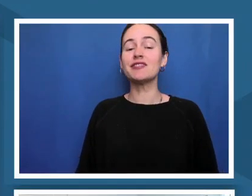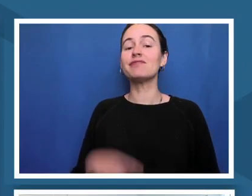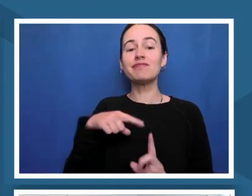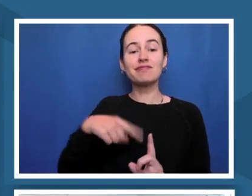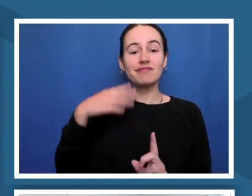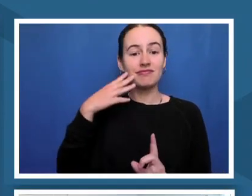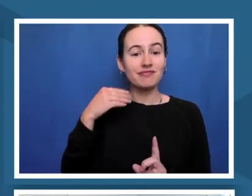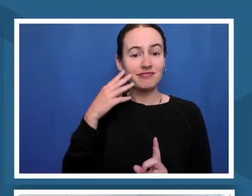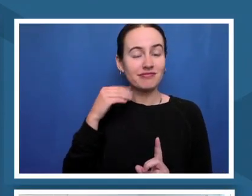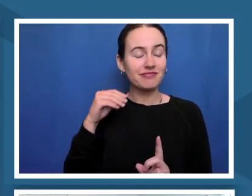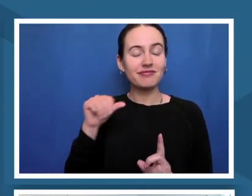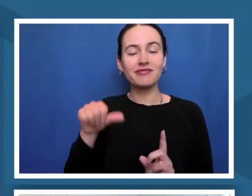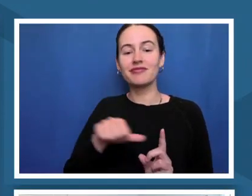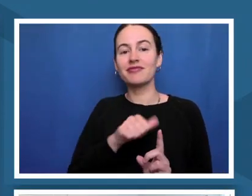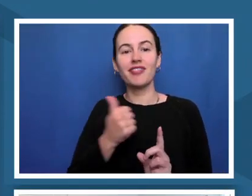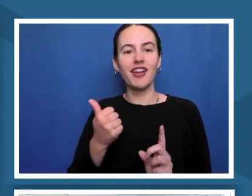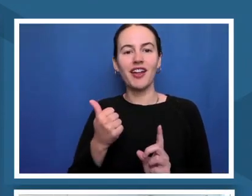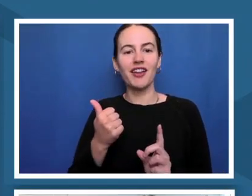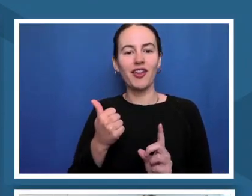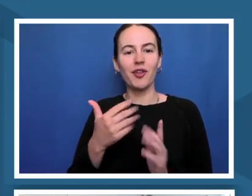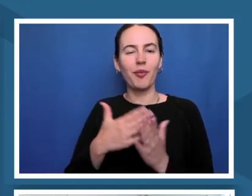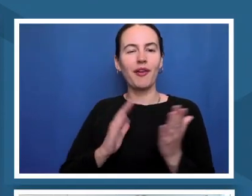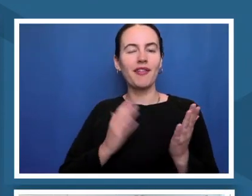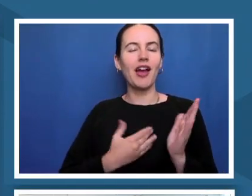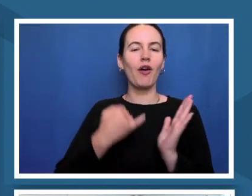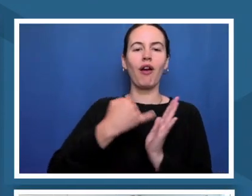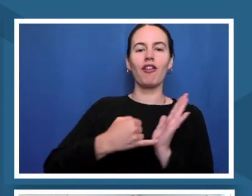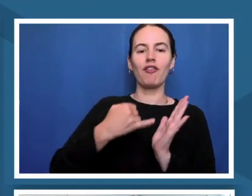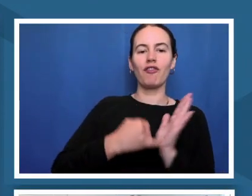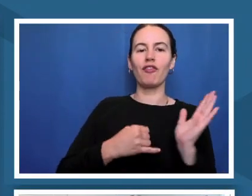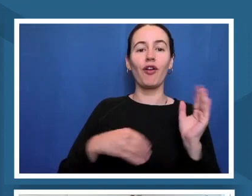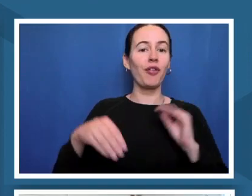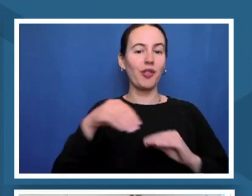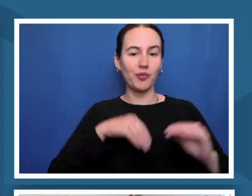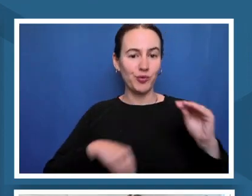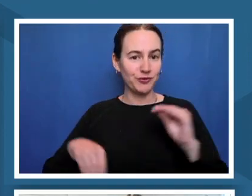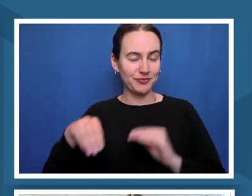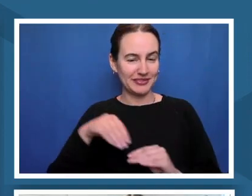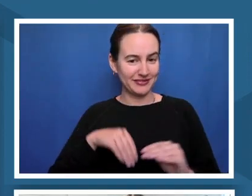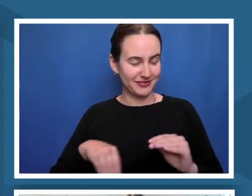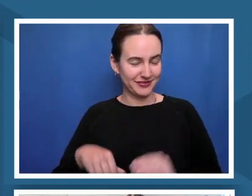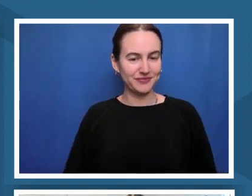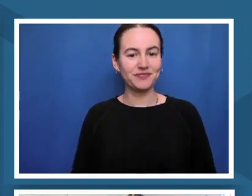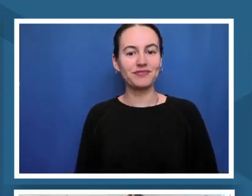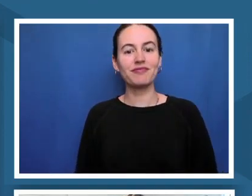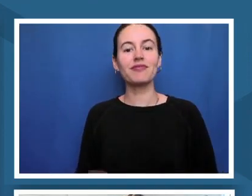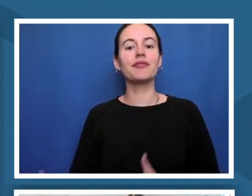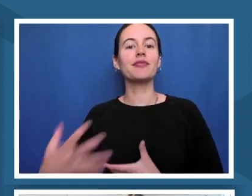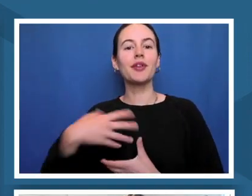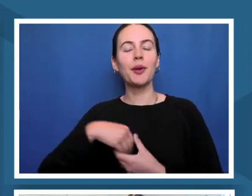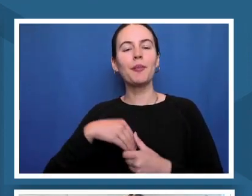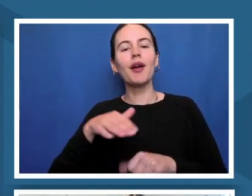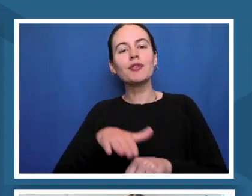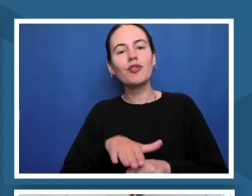version of our artful movement field trip program that combines slow looking